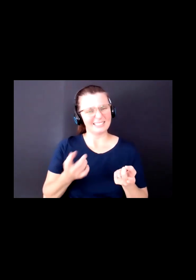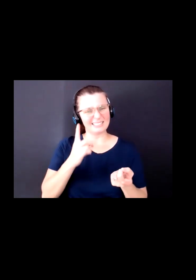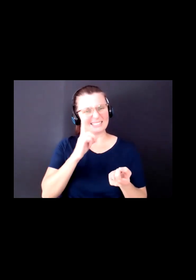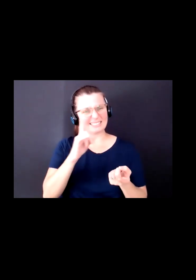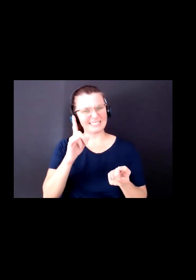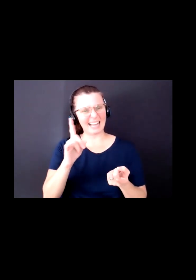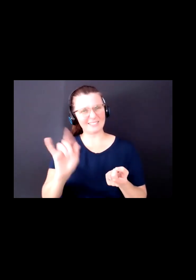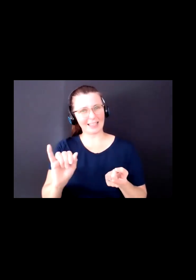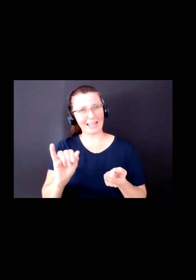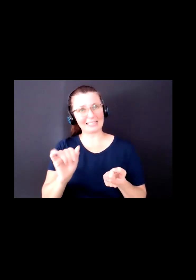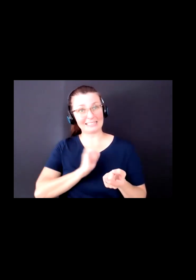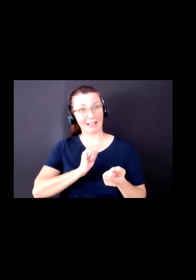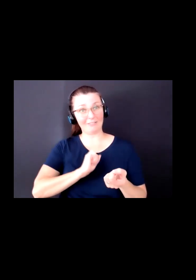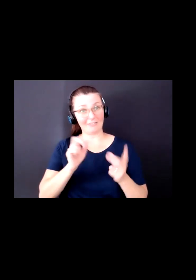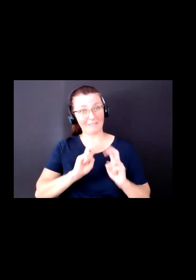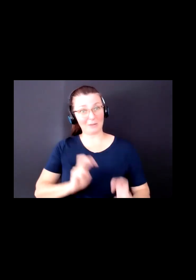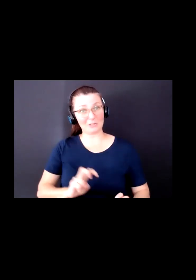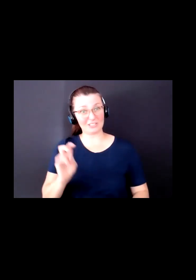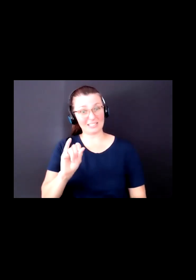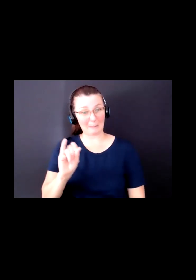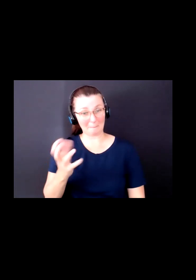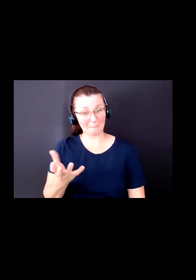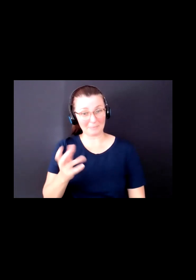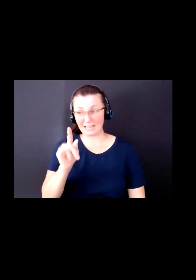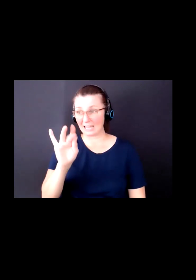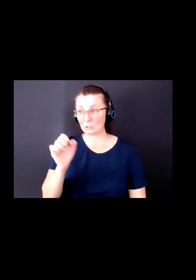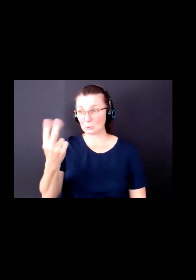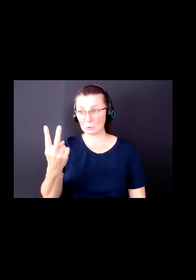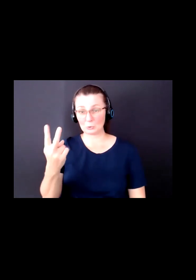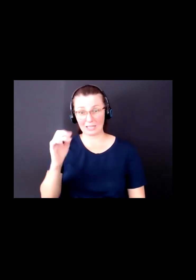mentioned before, the Title II entities have done. They've actually